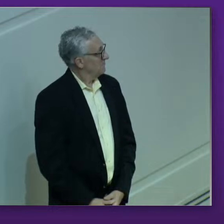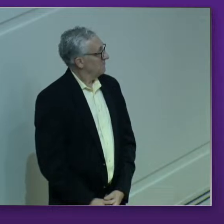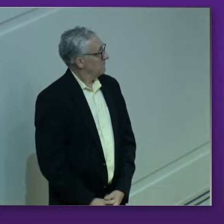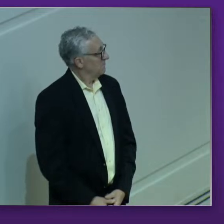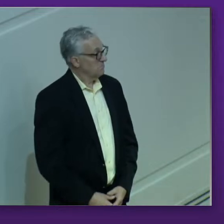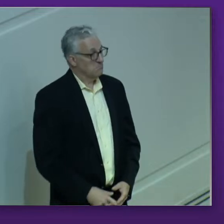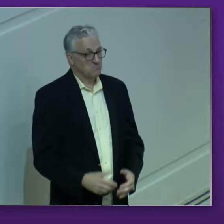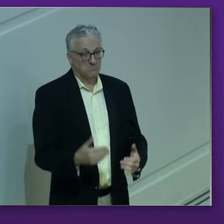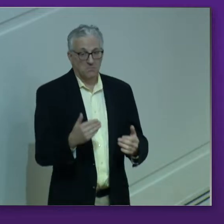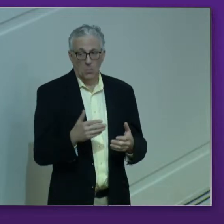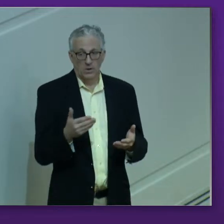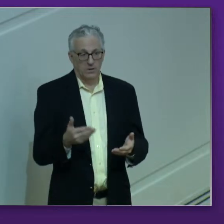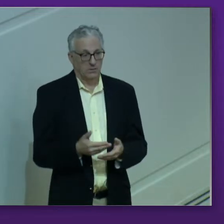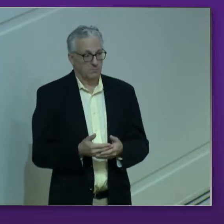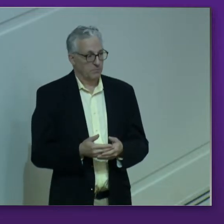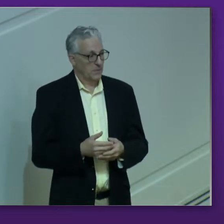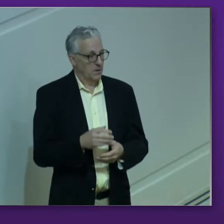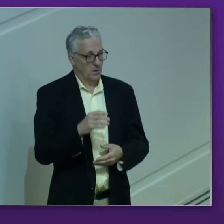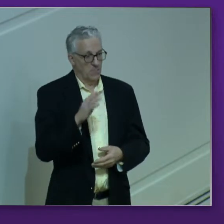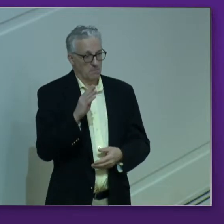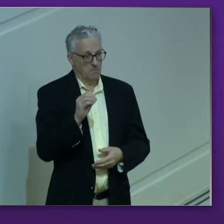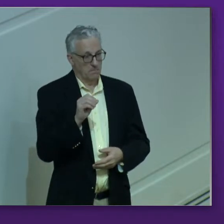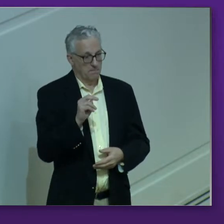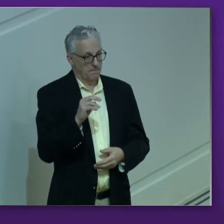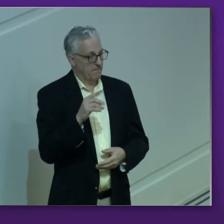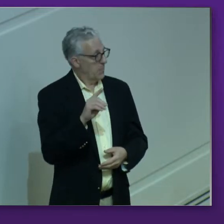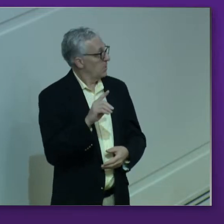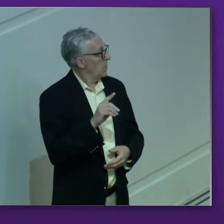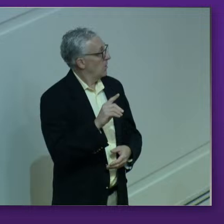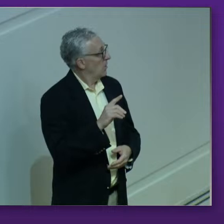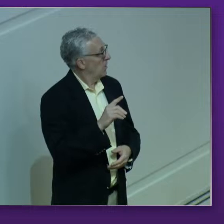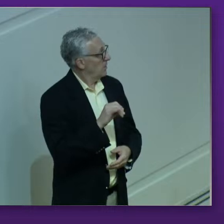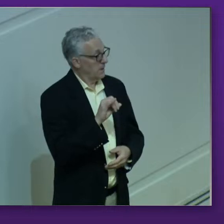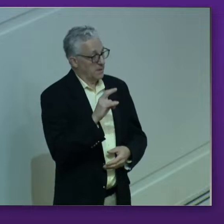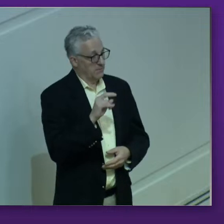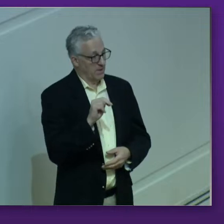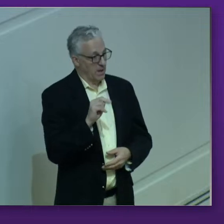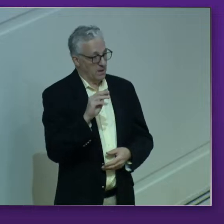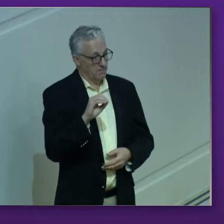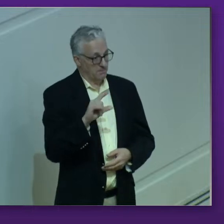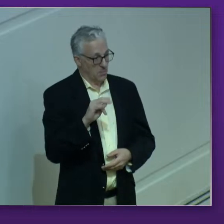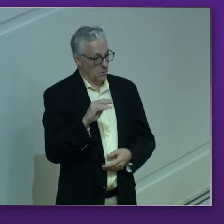[LISTING NAMES] .